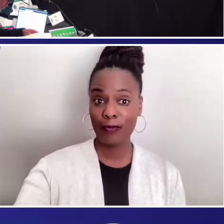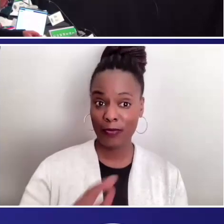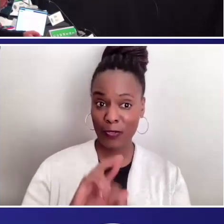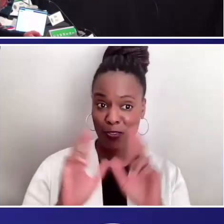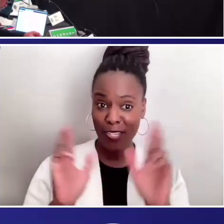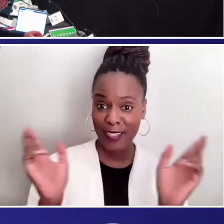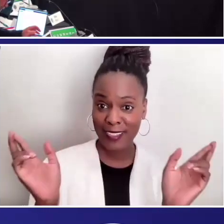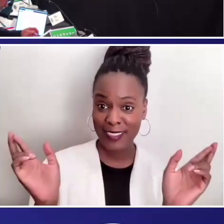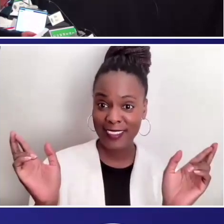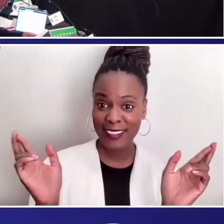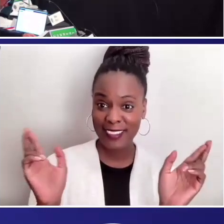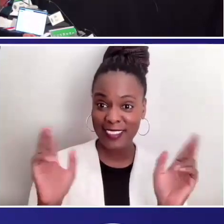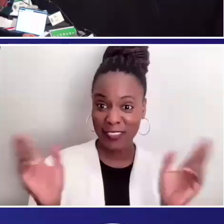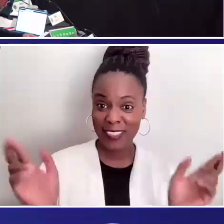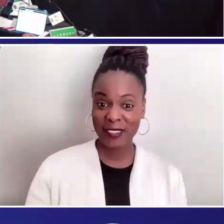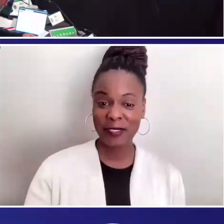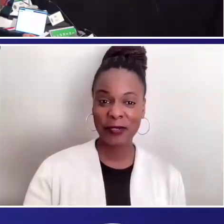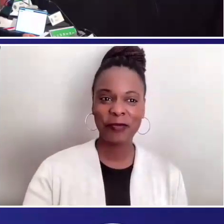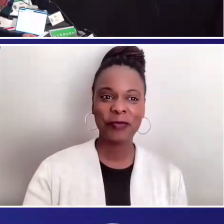I mean, as ready as you can be, having just seen it?